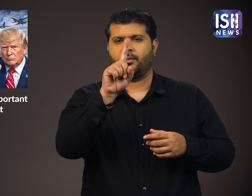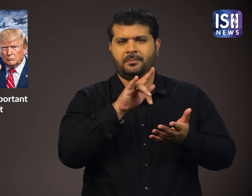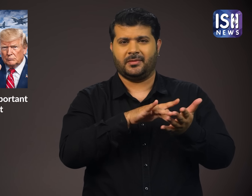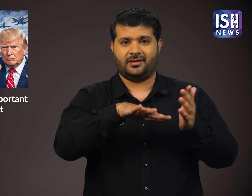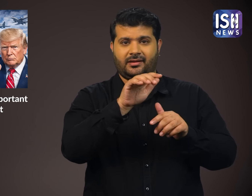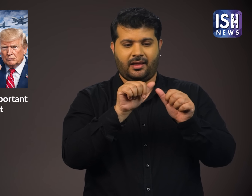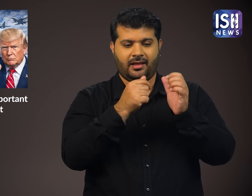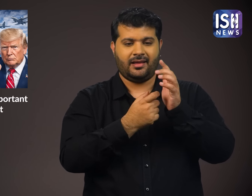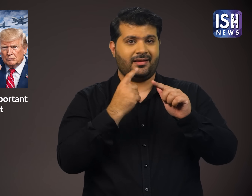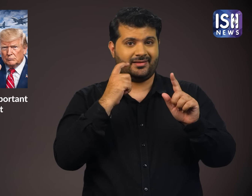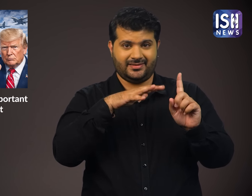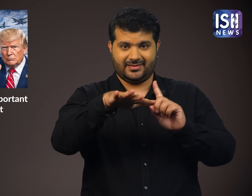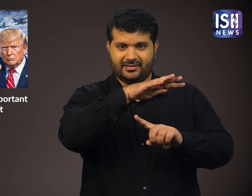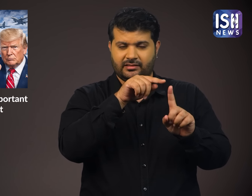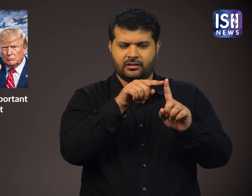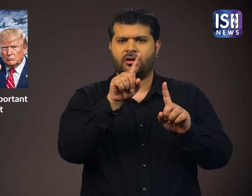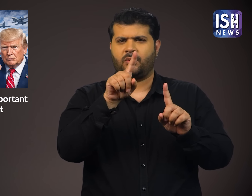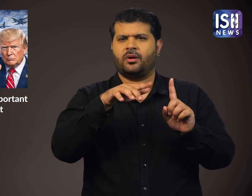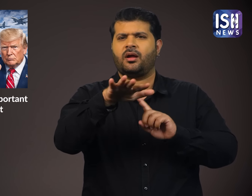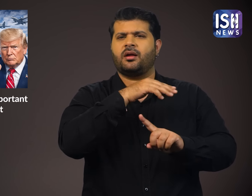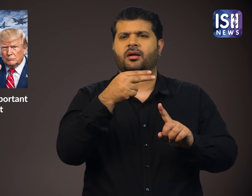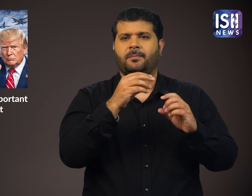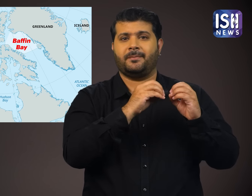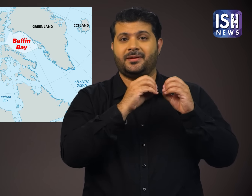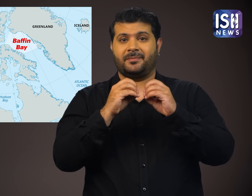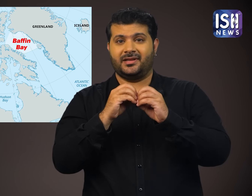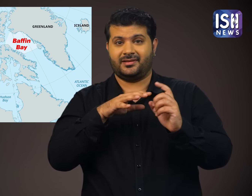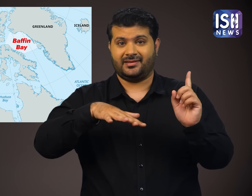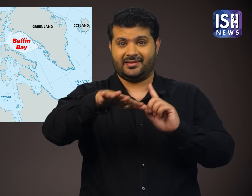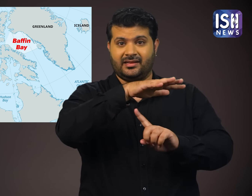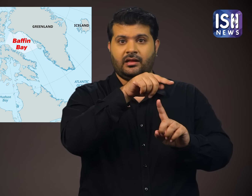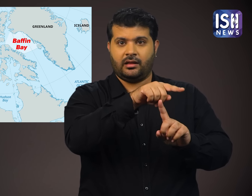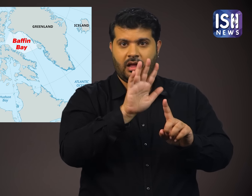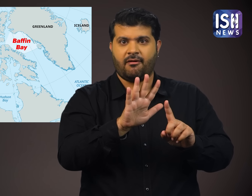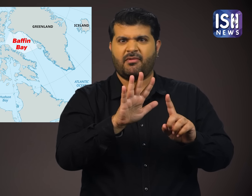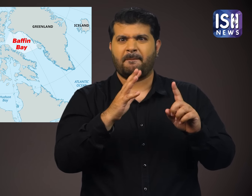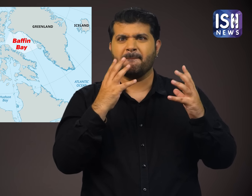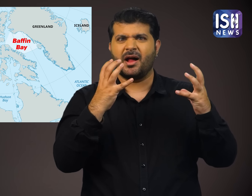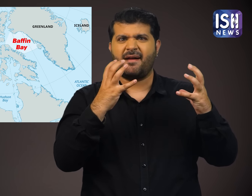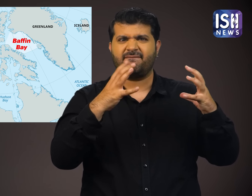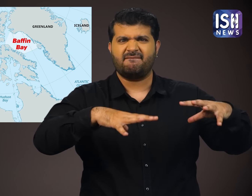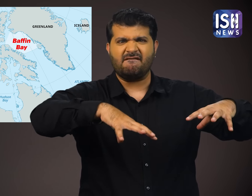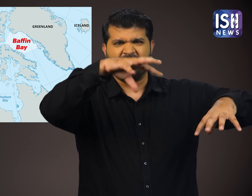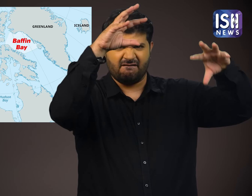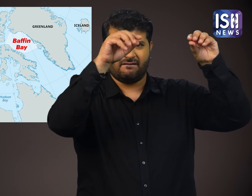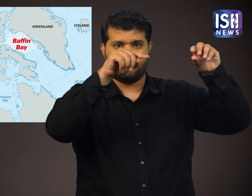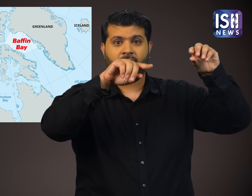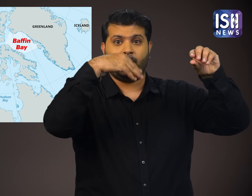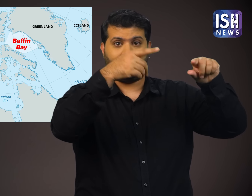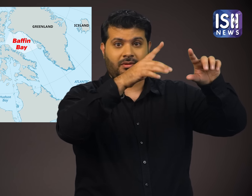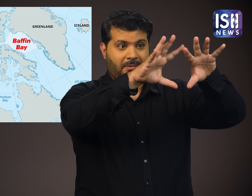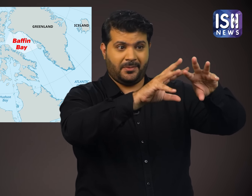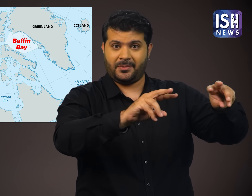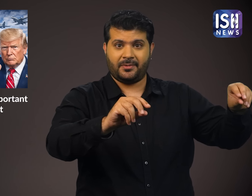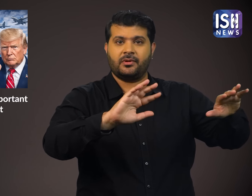In the Arctic, there is an area called Baffin Bay where icebergs are melting rapidly.